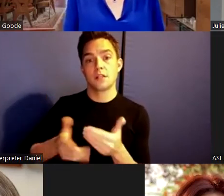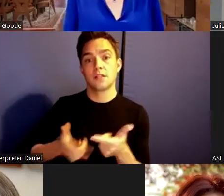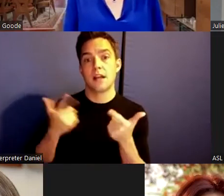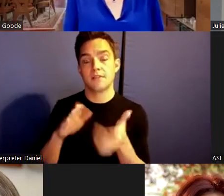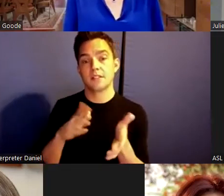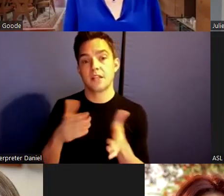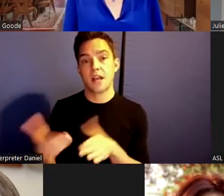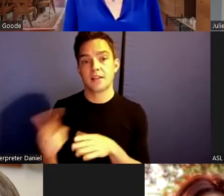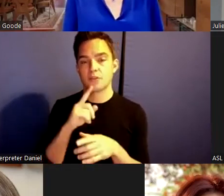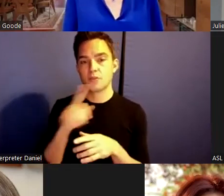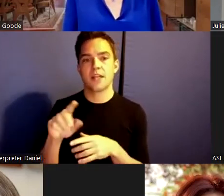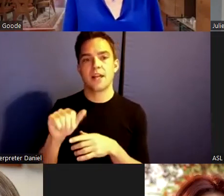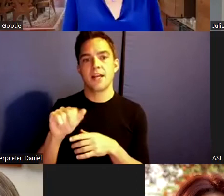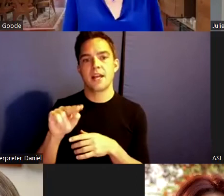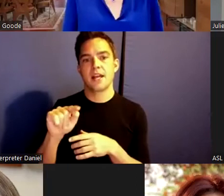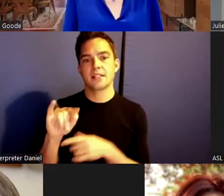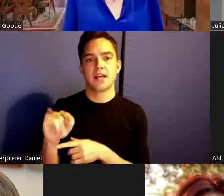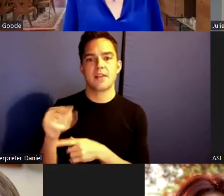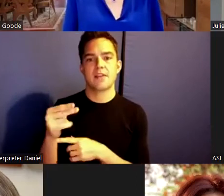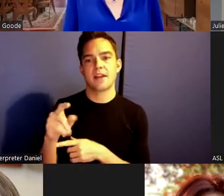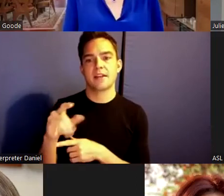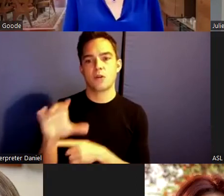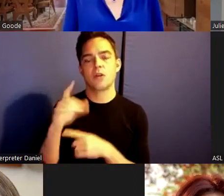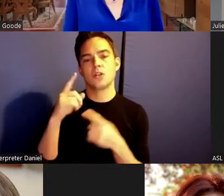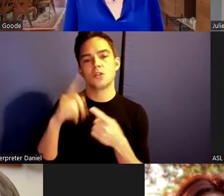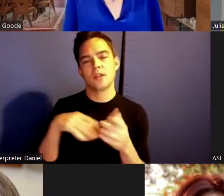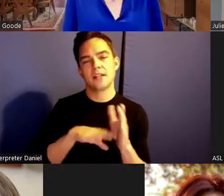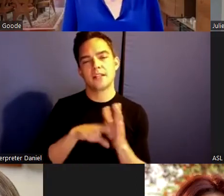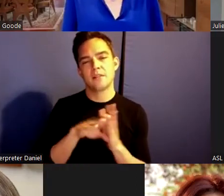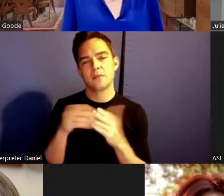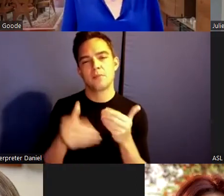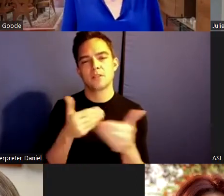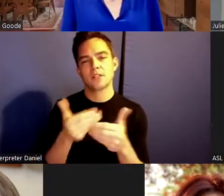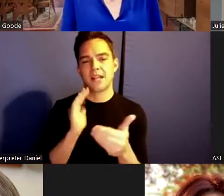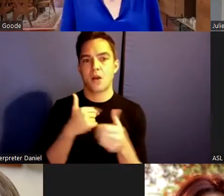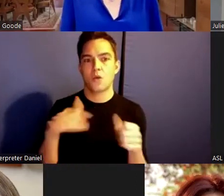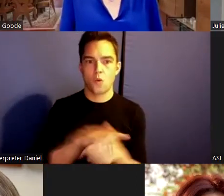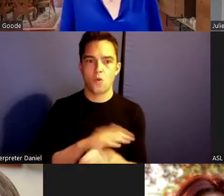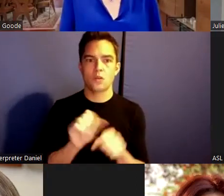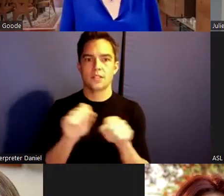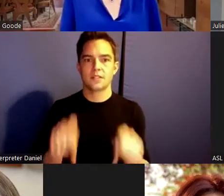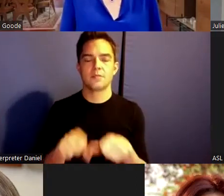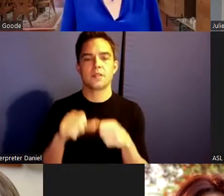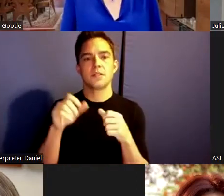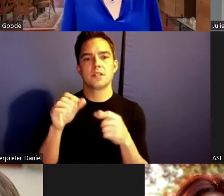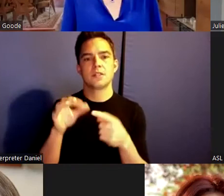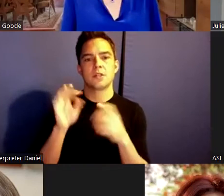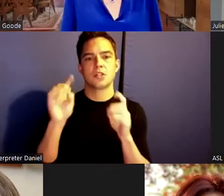antithetical to the whole developmental process. Our whole system and Special Ed was to help people grow and develop,